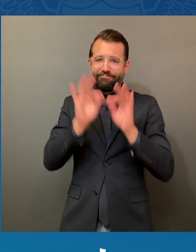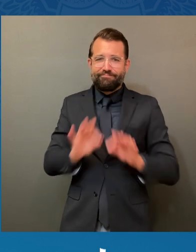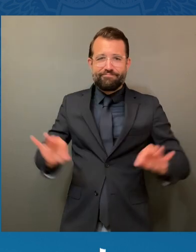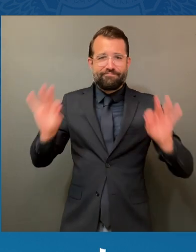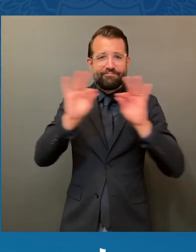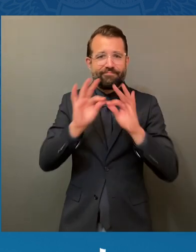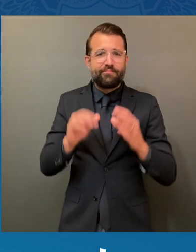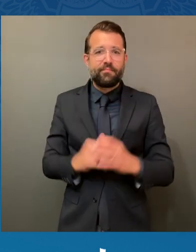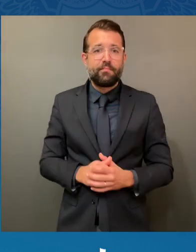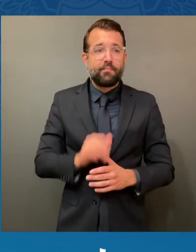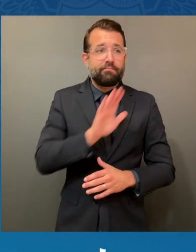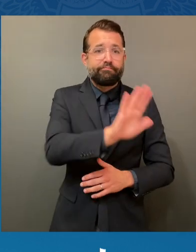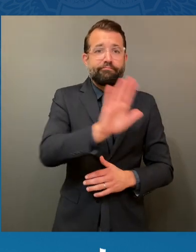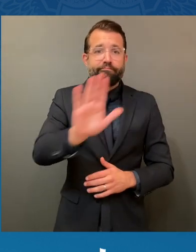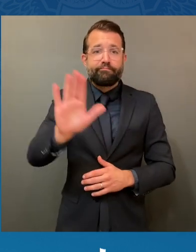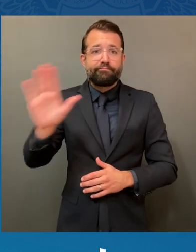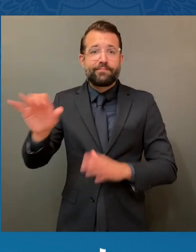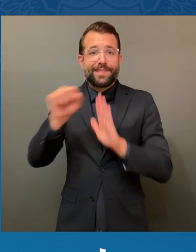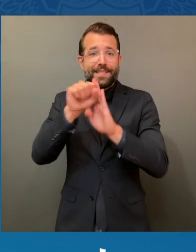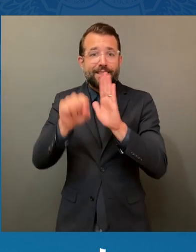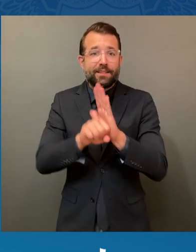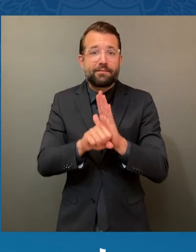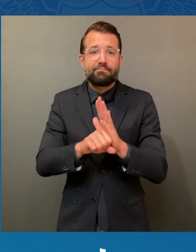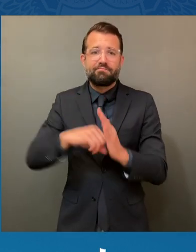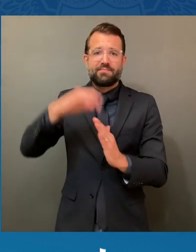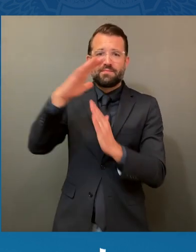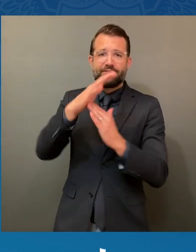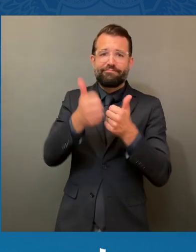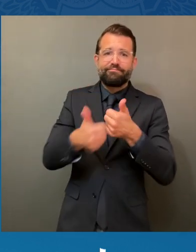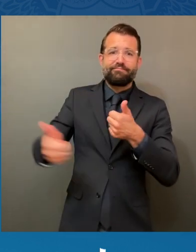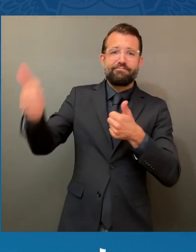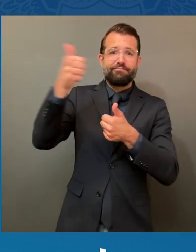And most of you serve as your state's top law enforcement official.